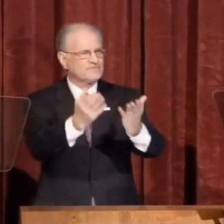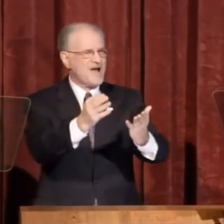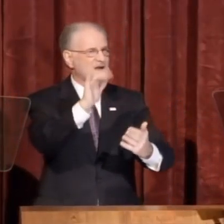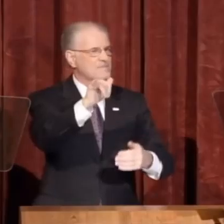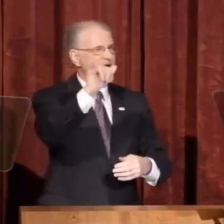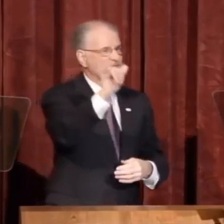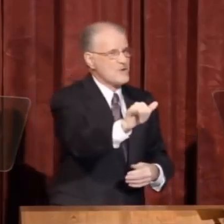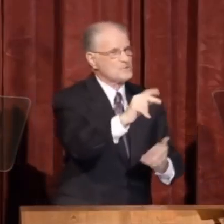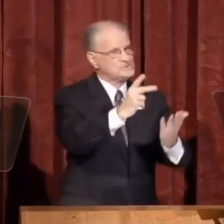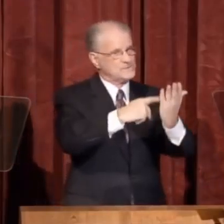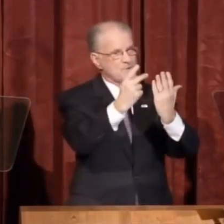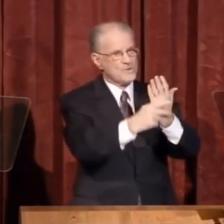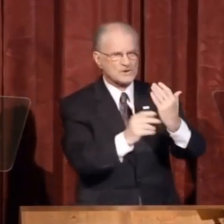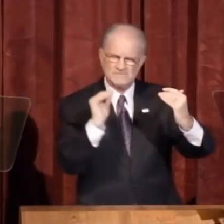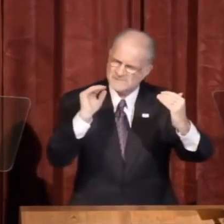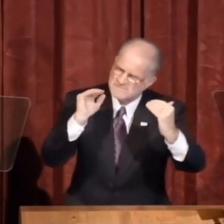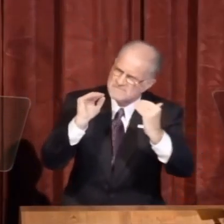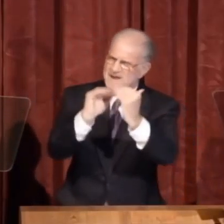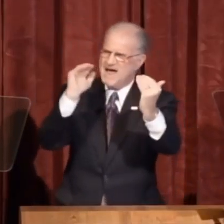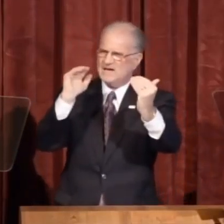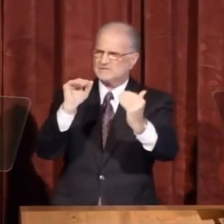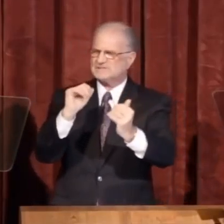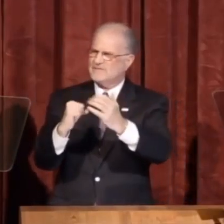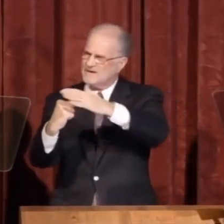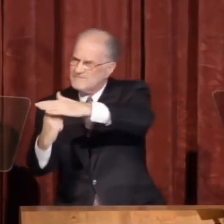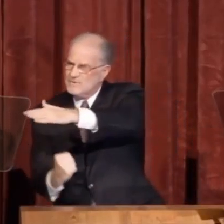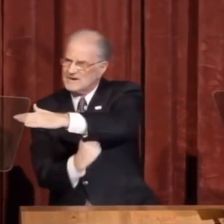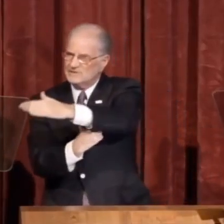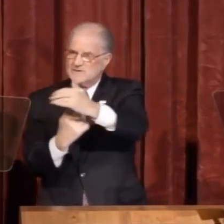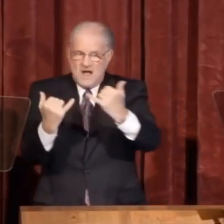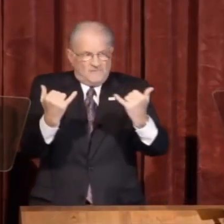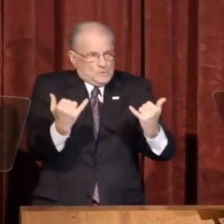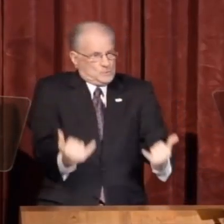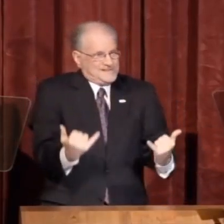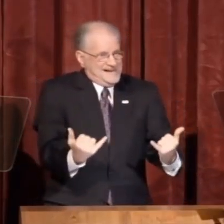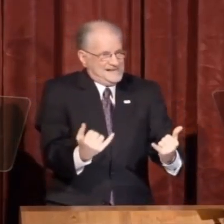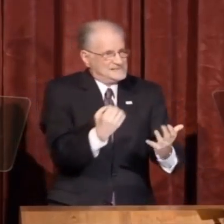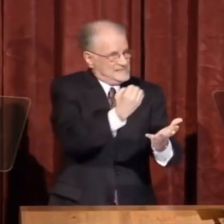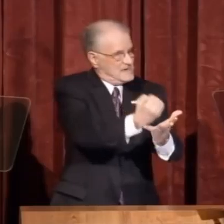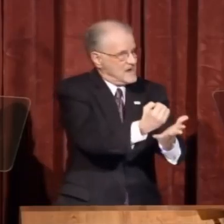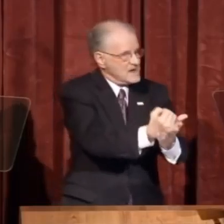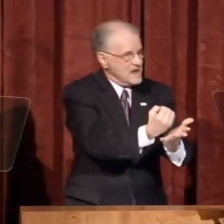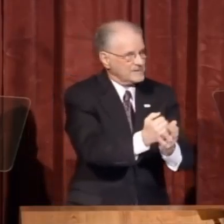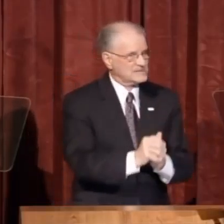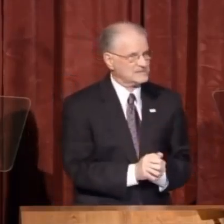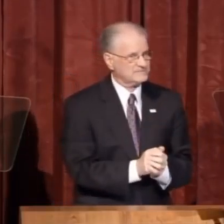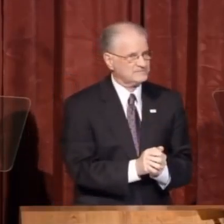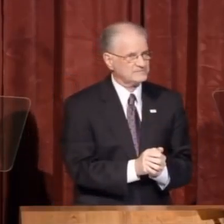We will make the offering of more health care careers a part of our dream.